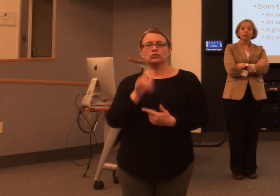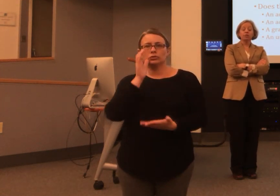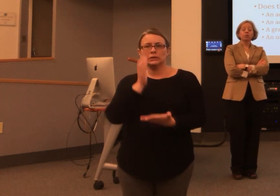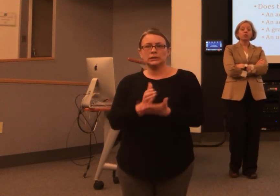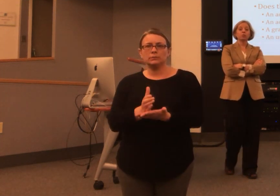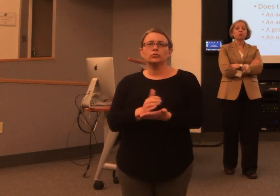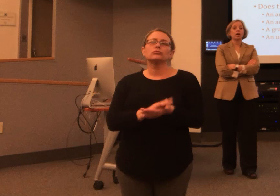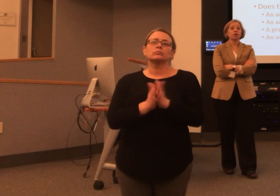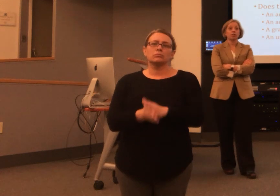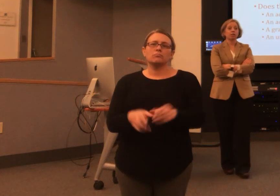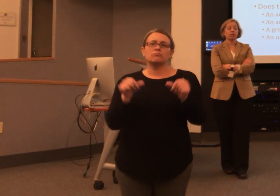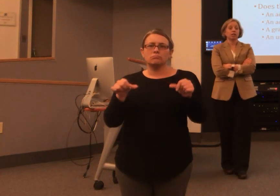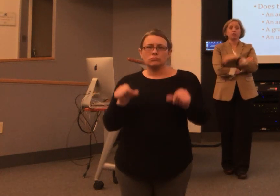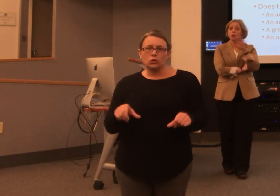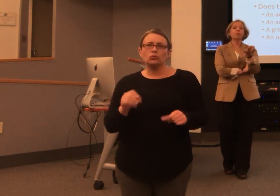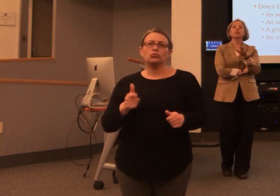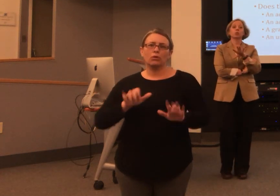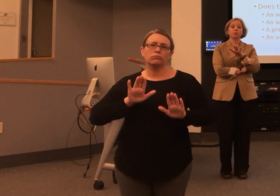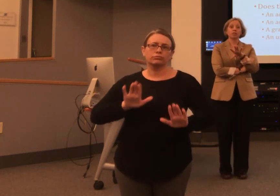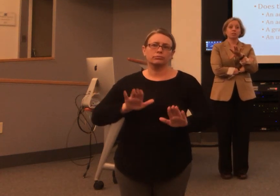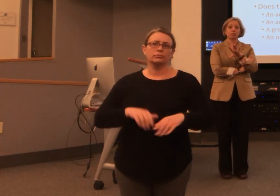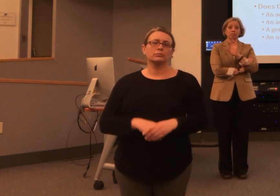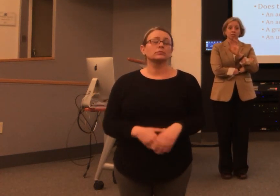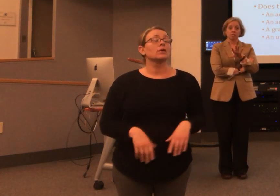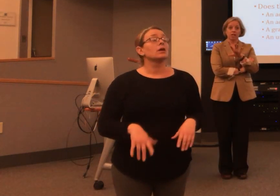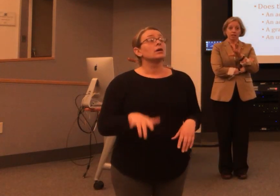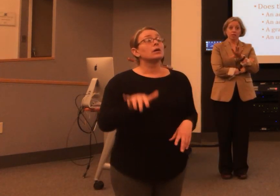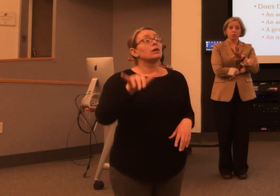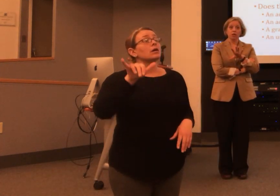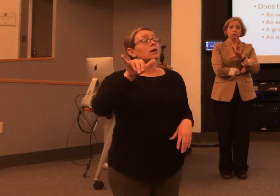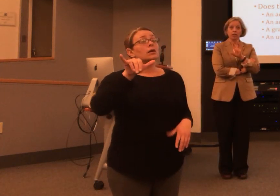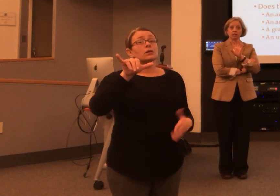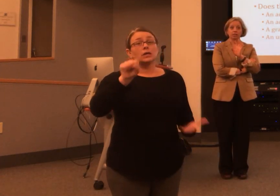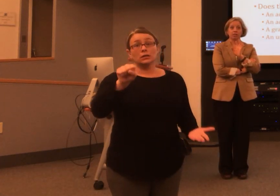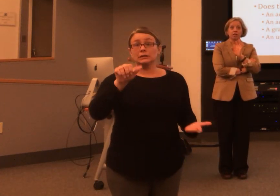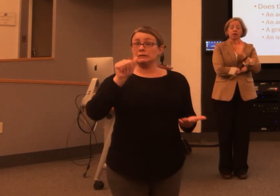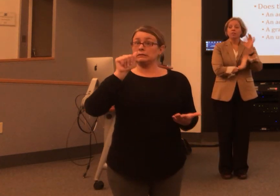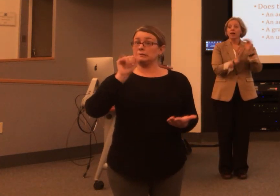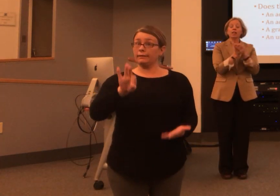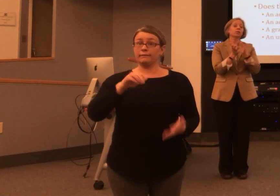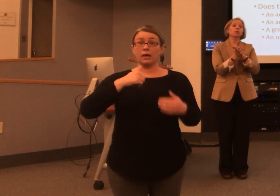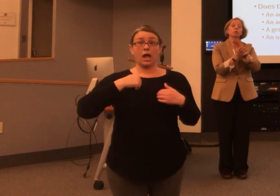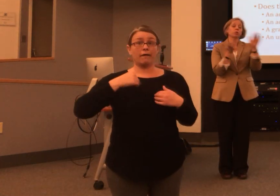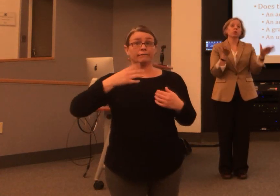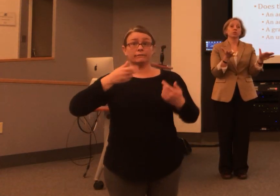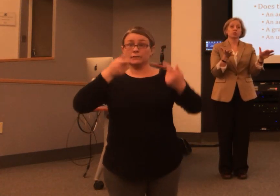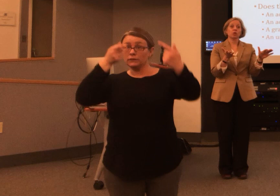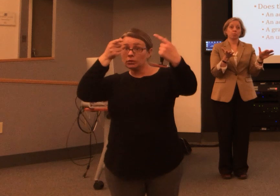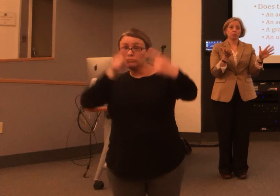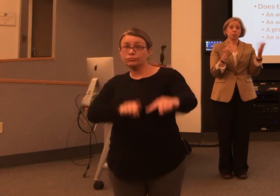Yeah, I mean if you have an agreement that gives you that right, that kind of agreement will always trump